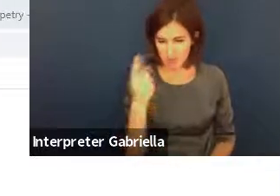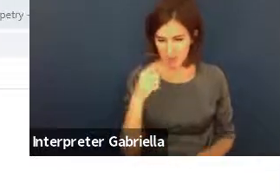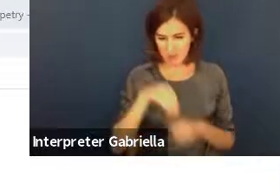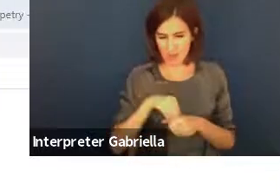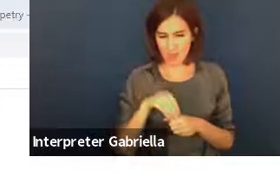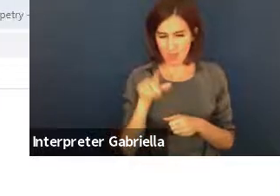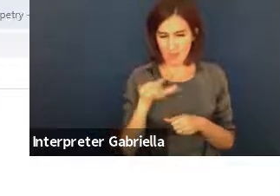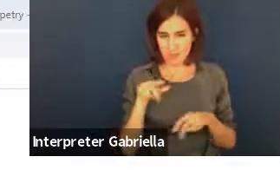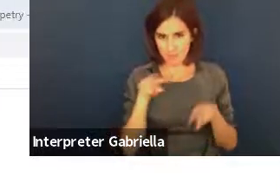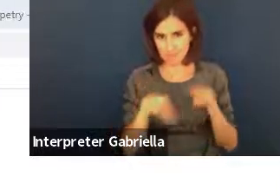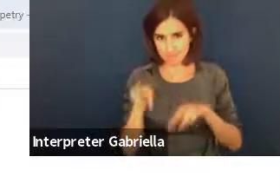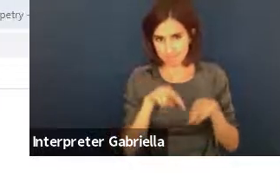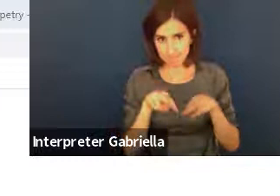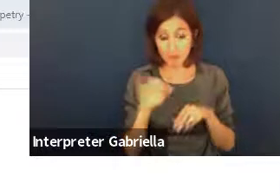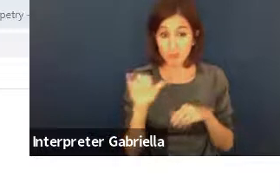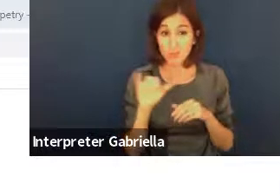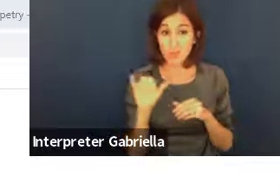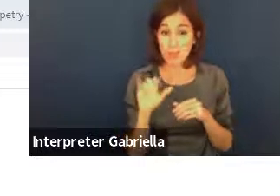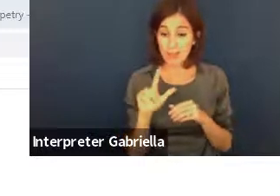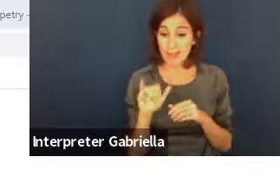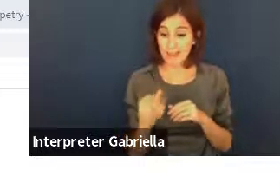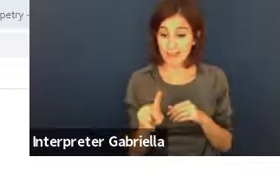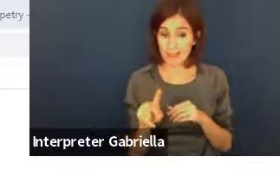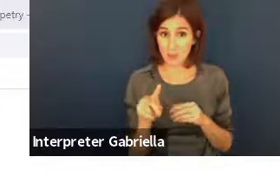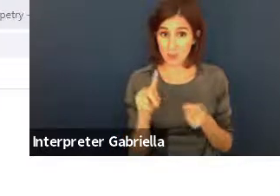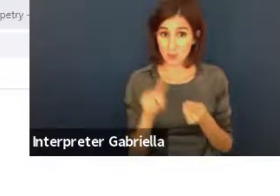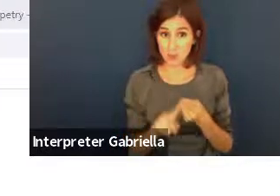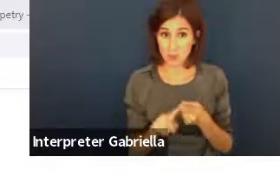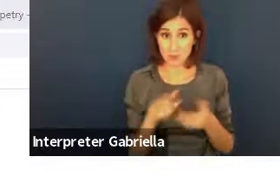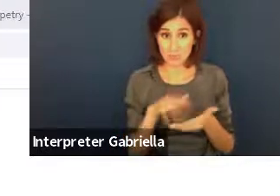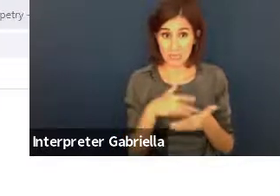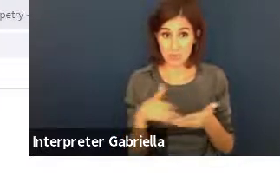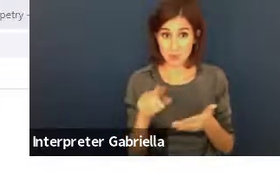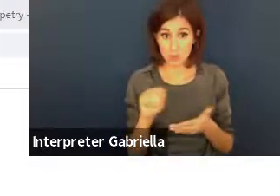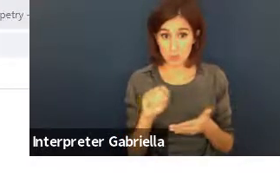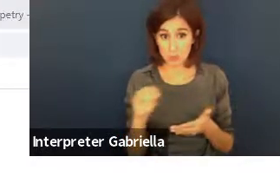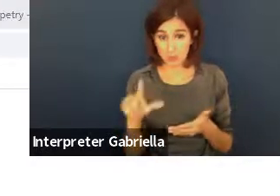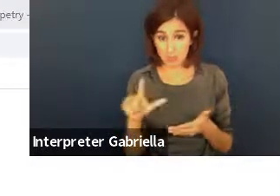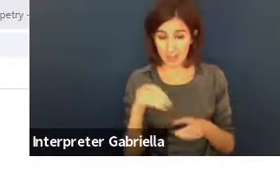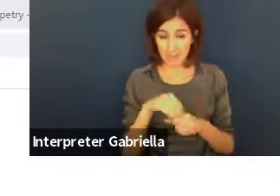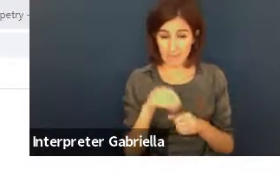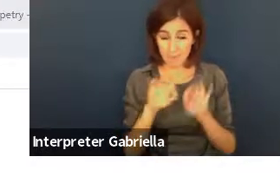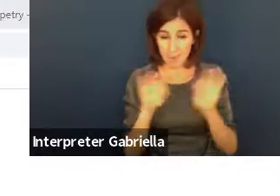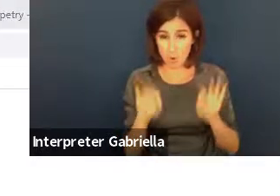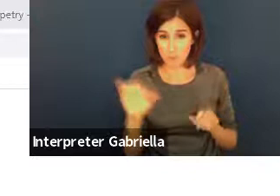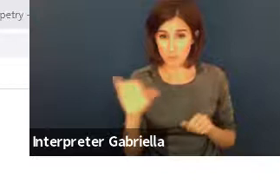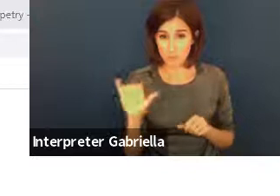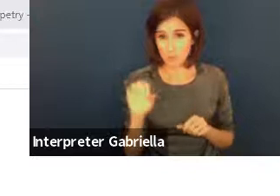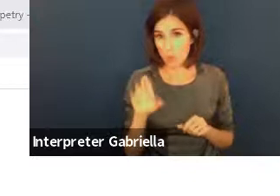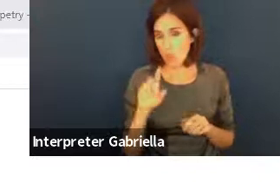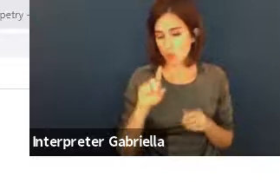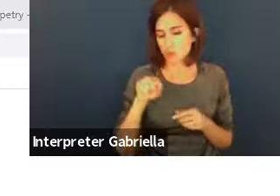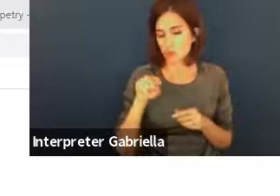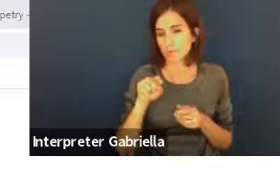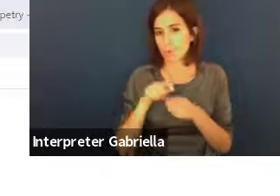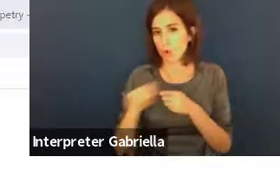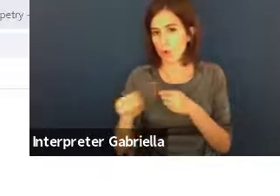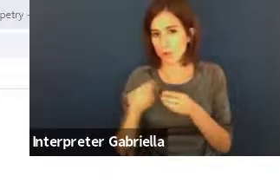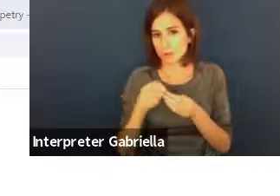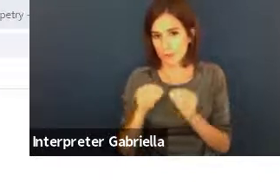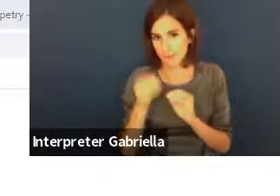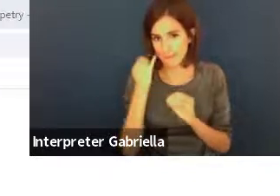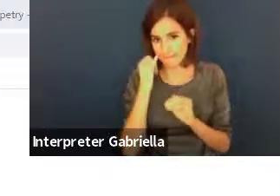Linda Kobashigawa: I think there's also a link to the scheduling tool in these forms as well. So they don't have to come back out to this page or they can just call it they're having trouble making it on the form